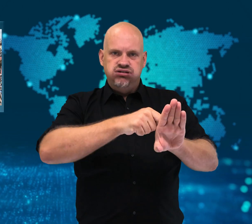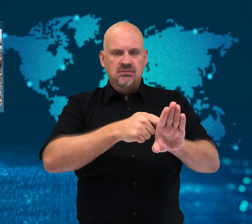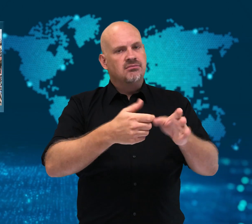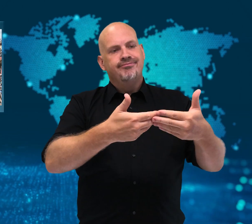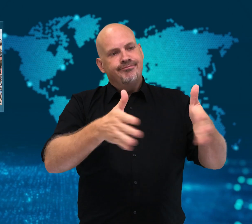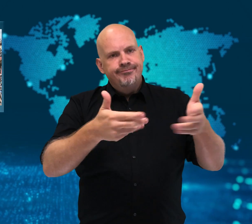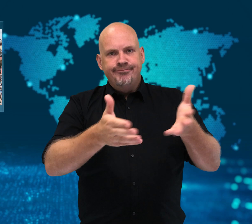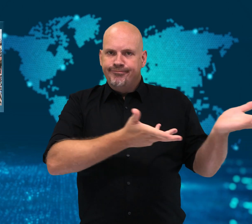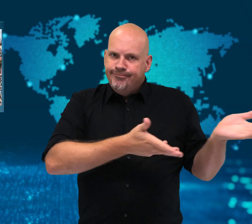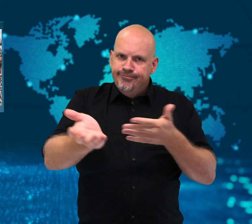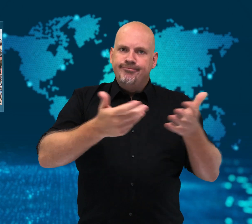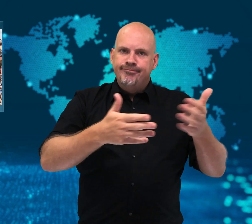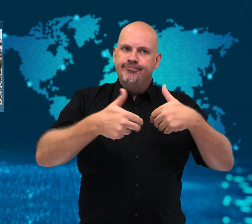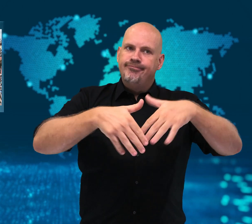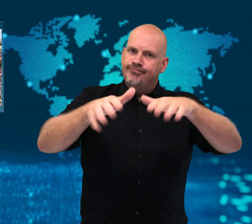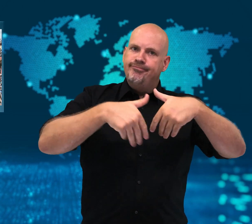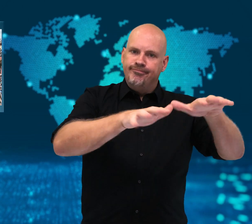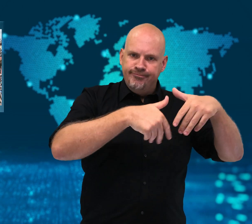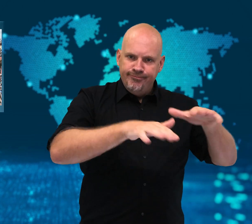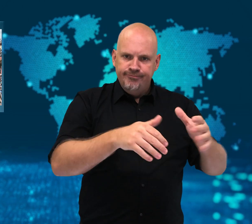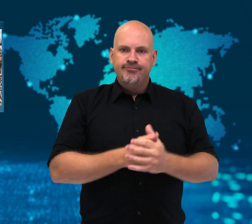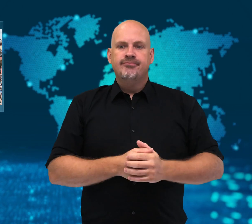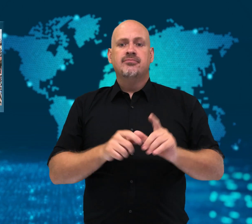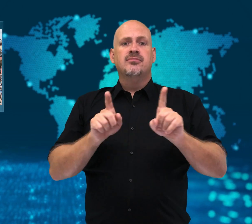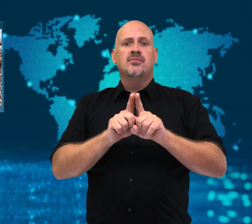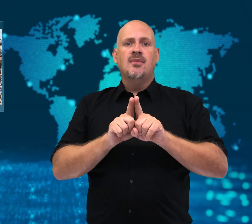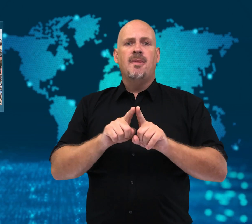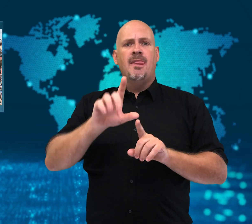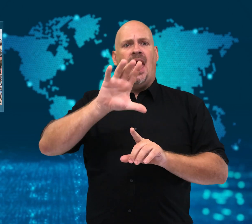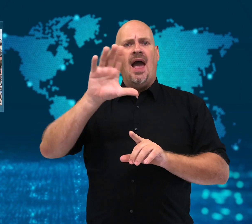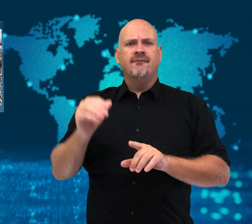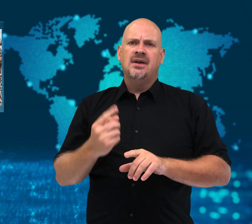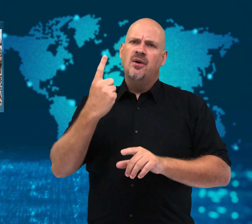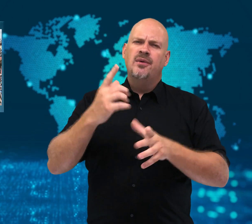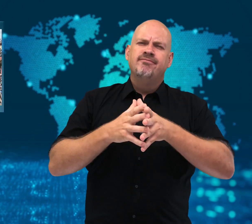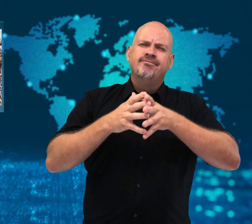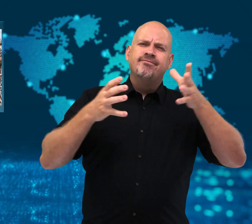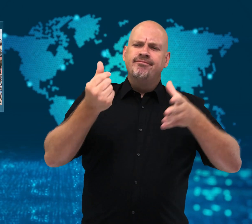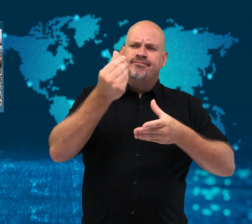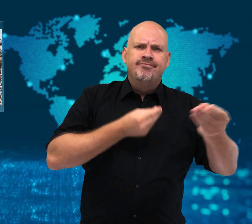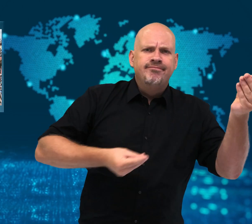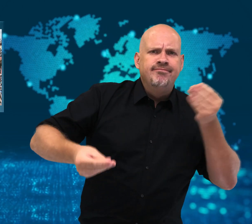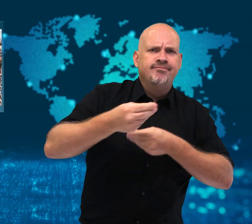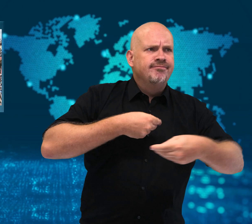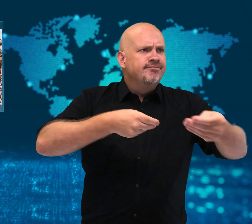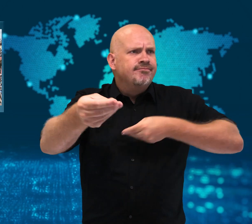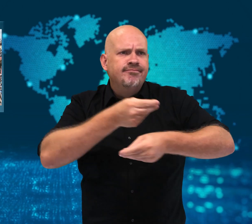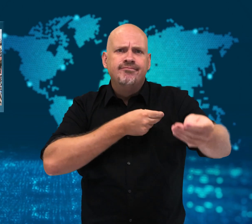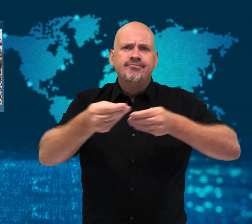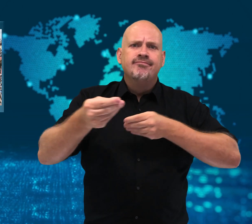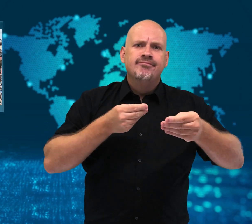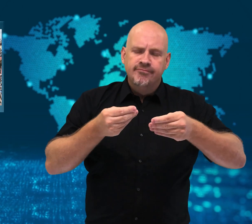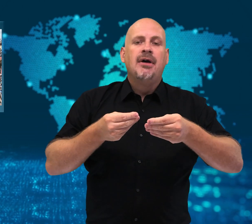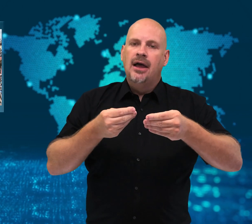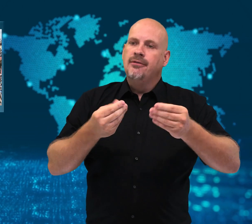released tens of thousands of political prisoners,